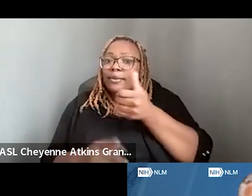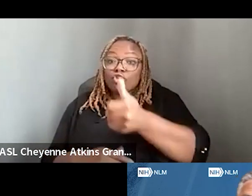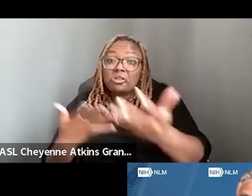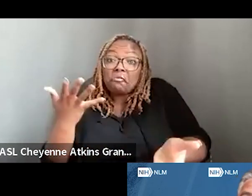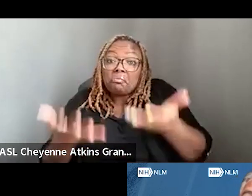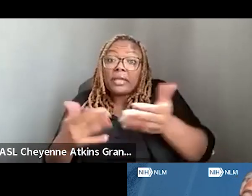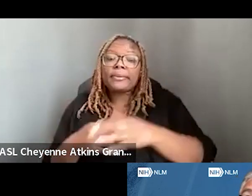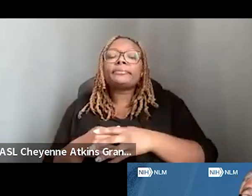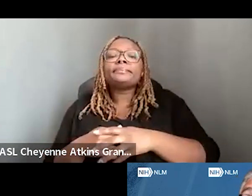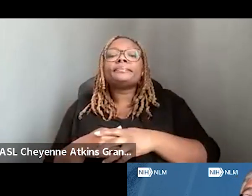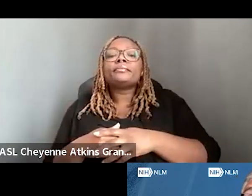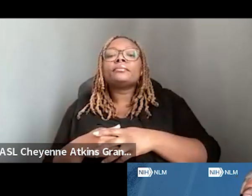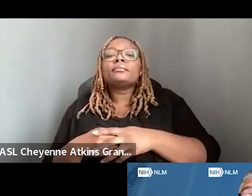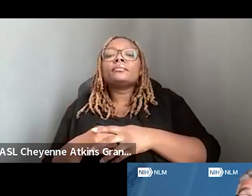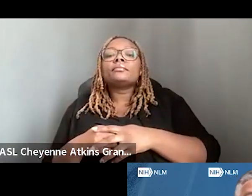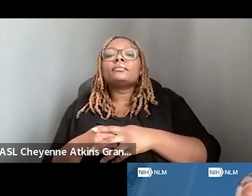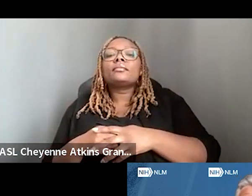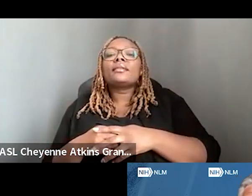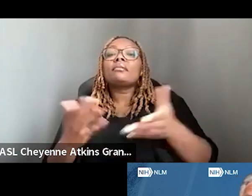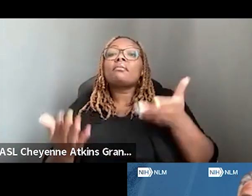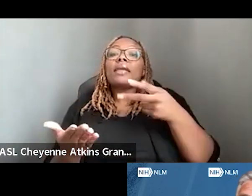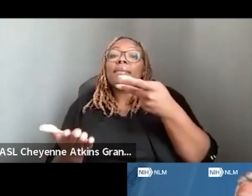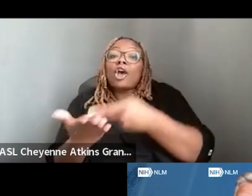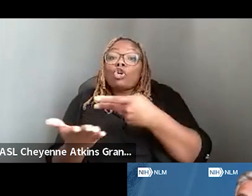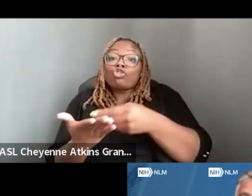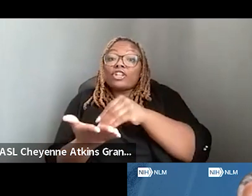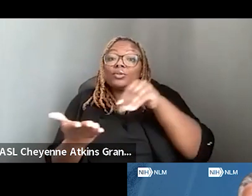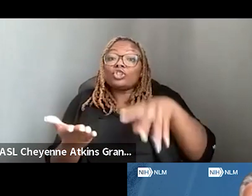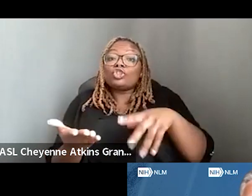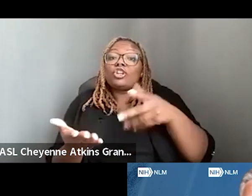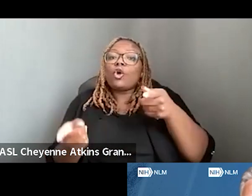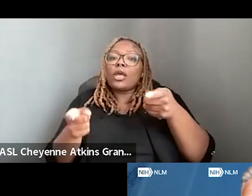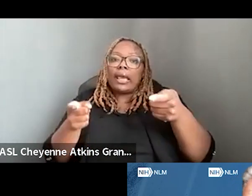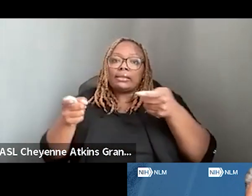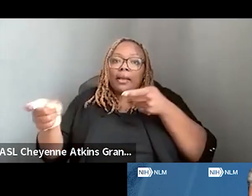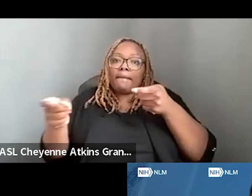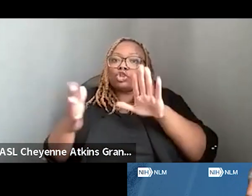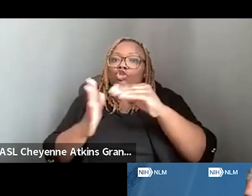Maybe you're -- maybe a graduate student, for example, is managing the documents for the PI.